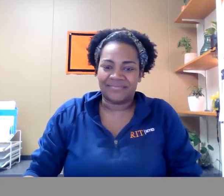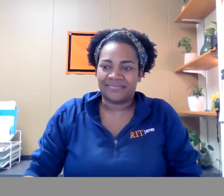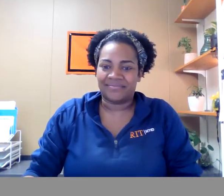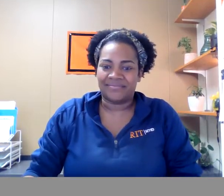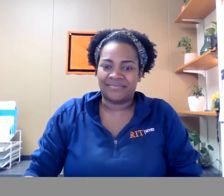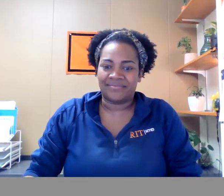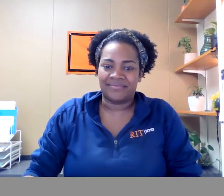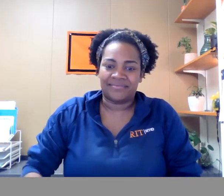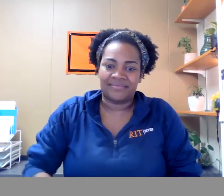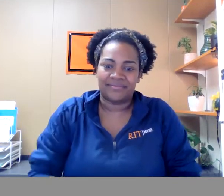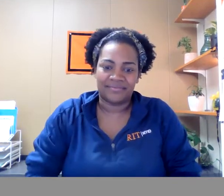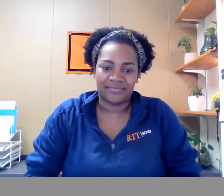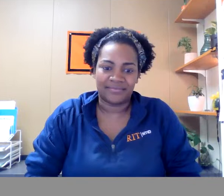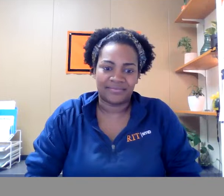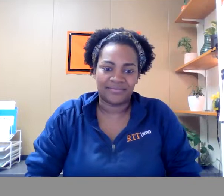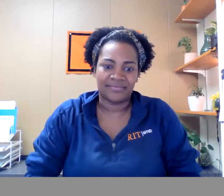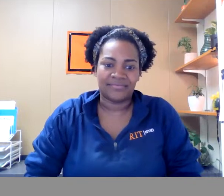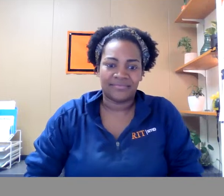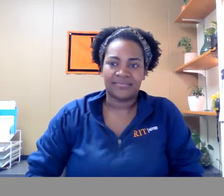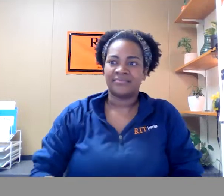That is on February 25th, next week.